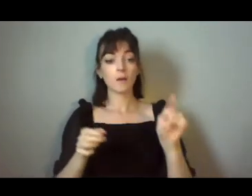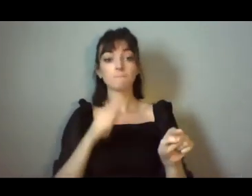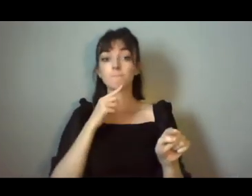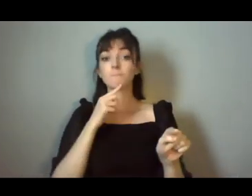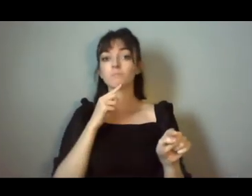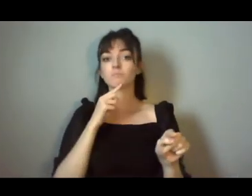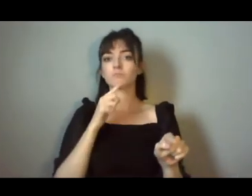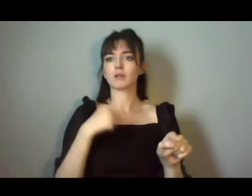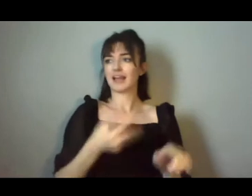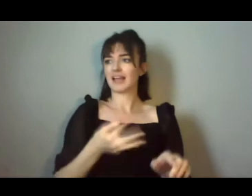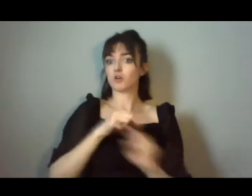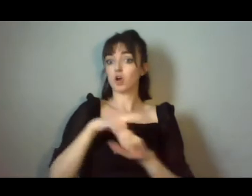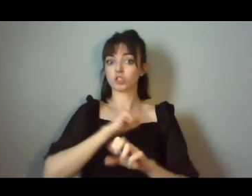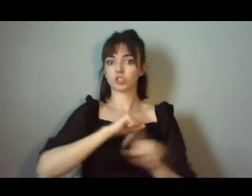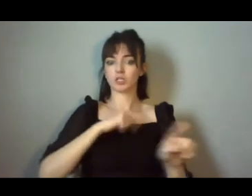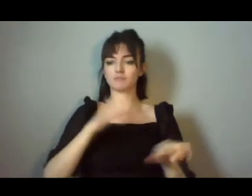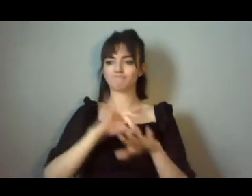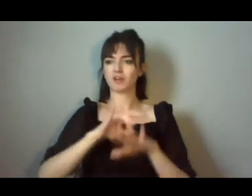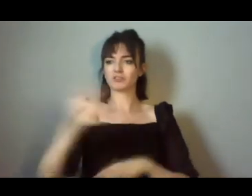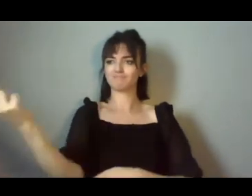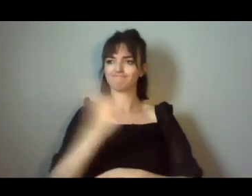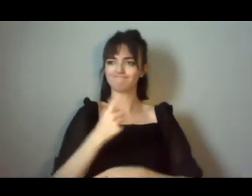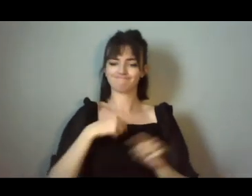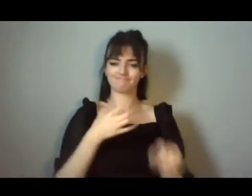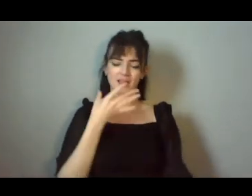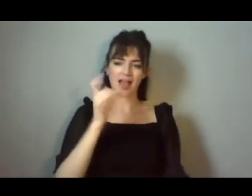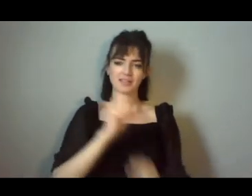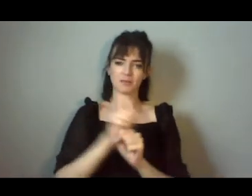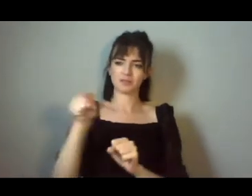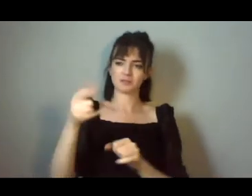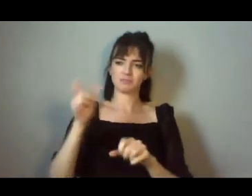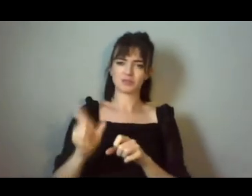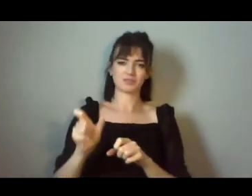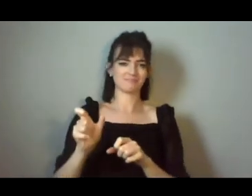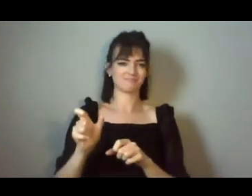you would have a doctor certify that the person had capacity. Over the years, the decision